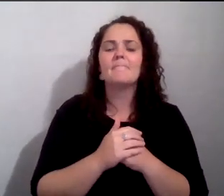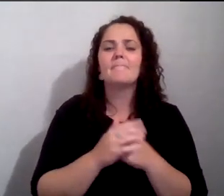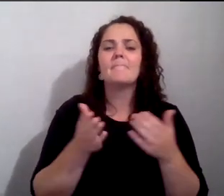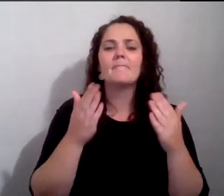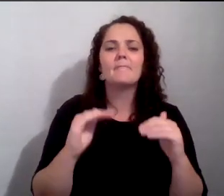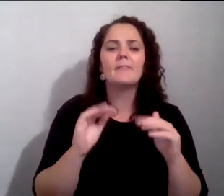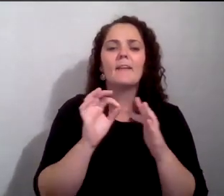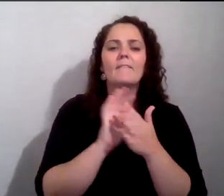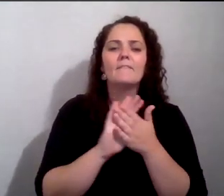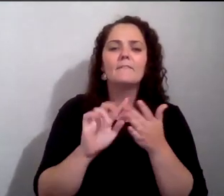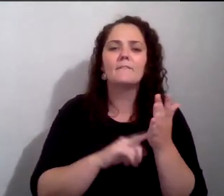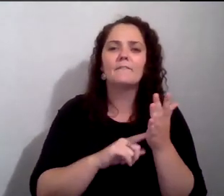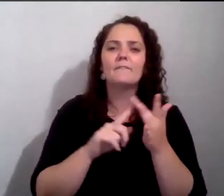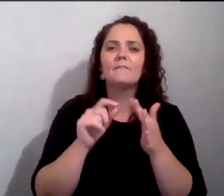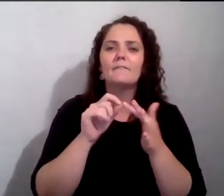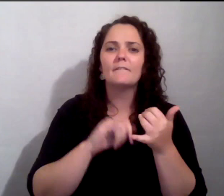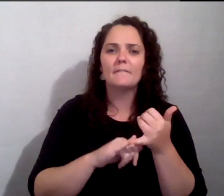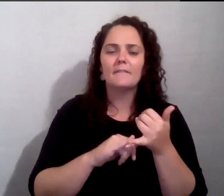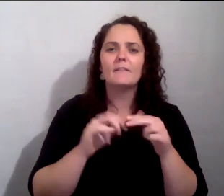by Phillips Fox that explore that great